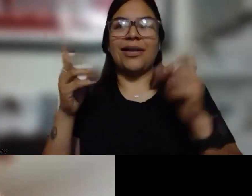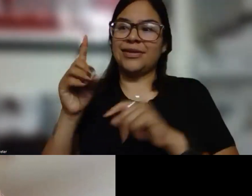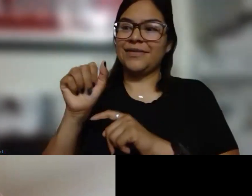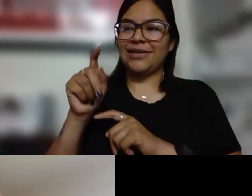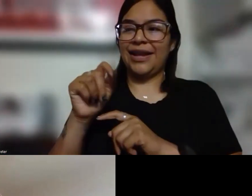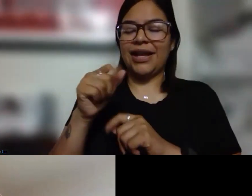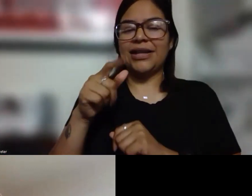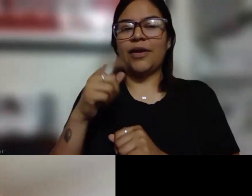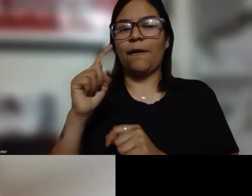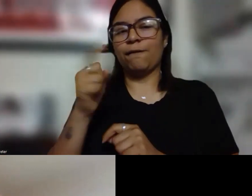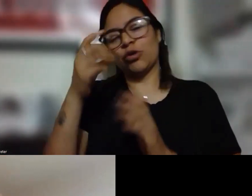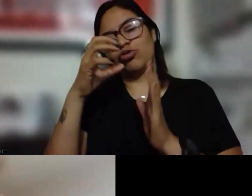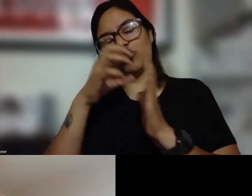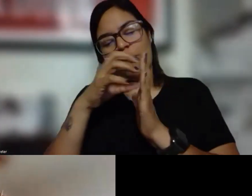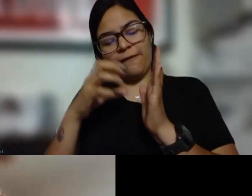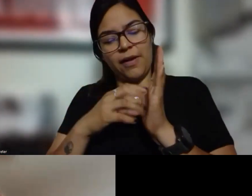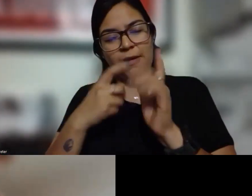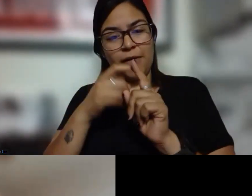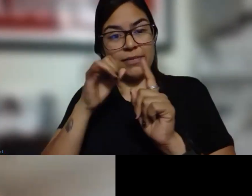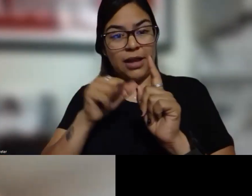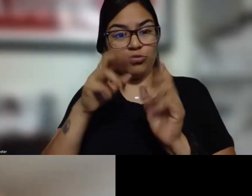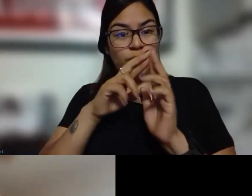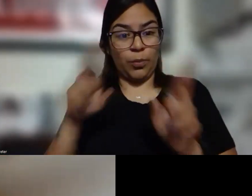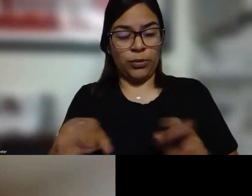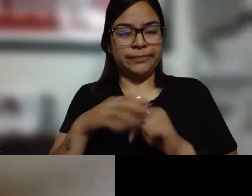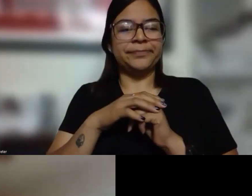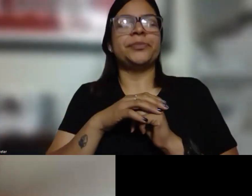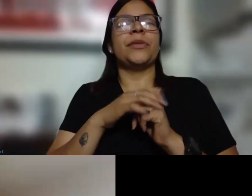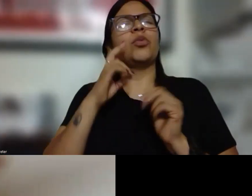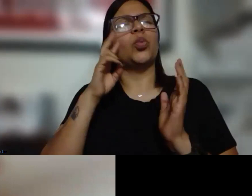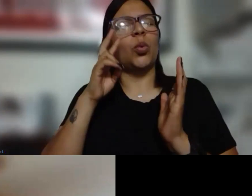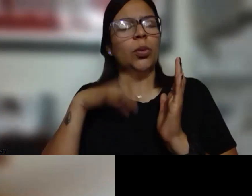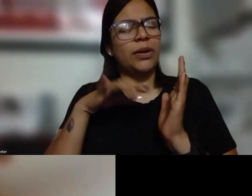draft of the report uh and we were looking at and talking about yesterday about how to slice